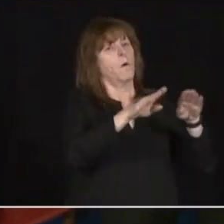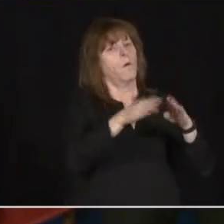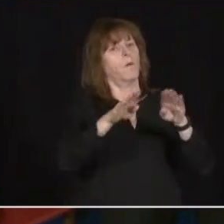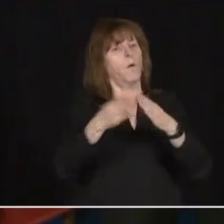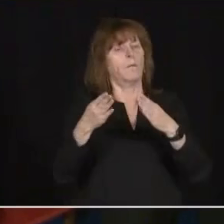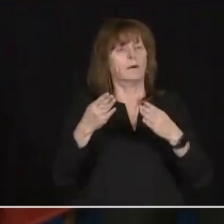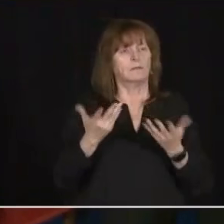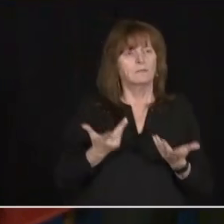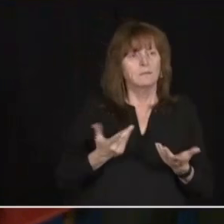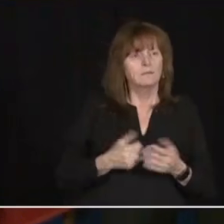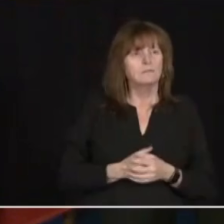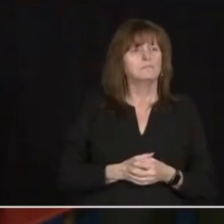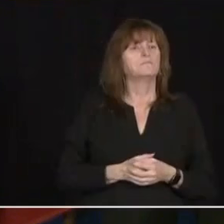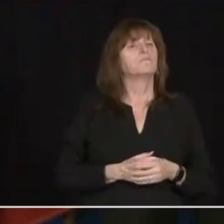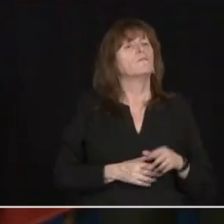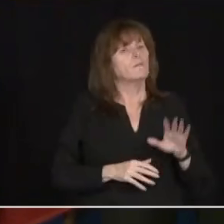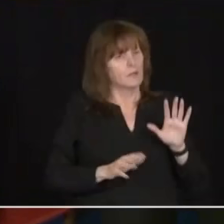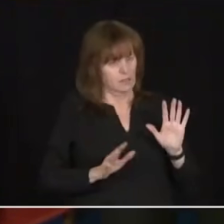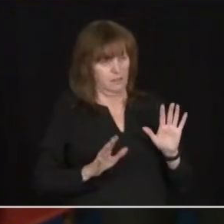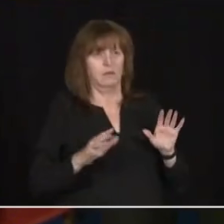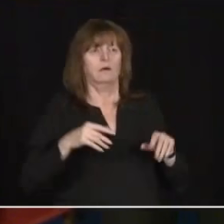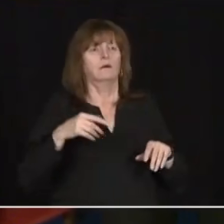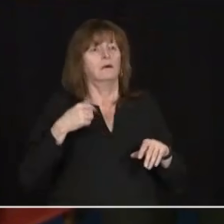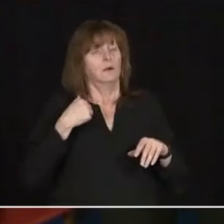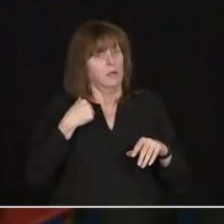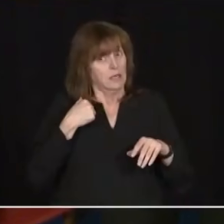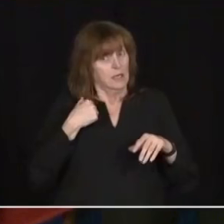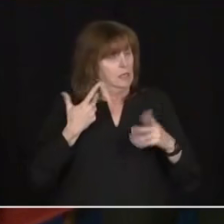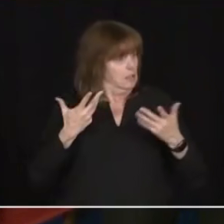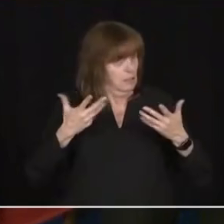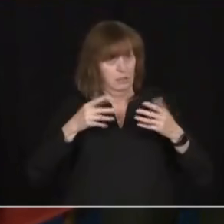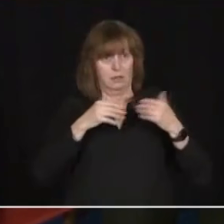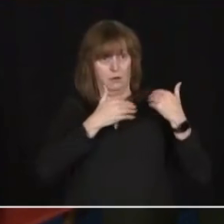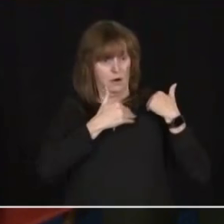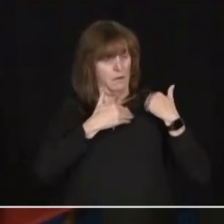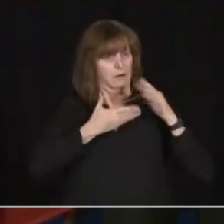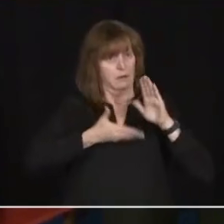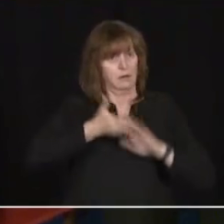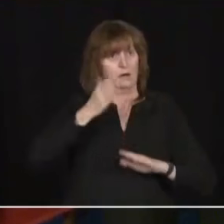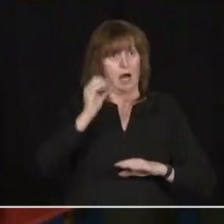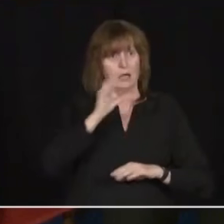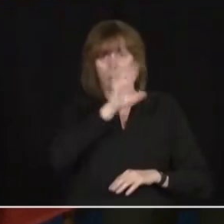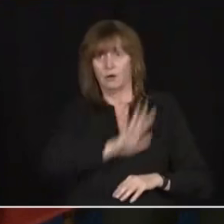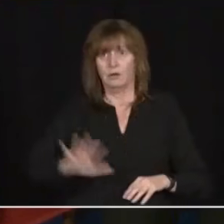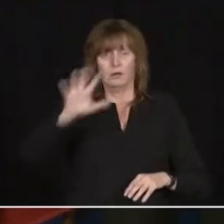dictated from the provincial level? You flow, we have to - you know, we have to